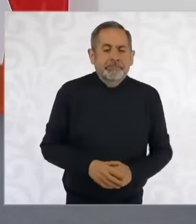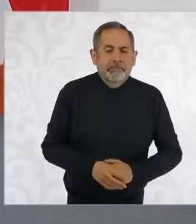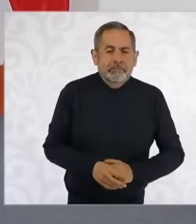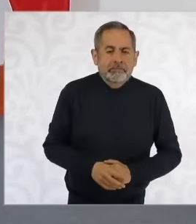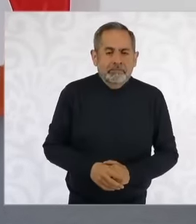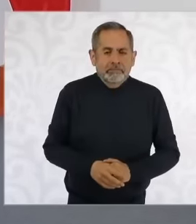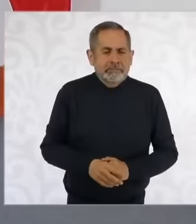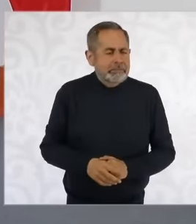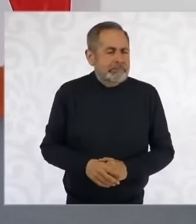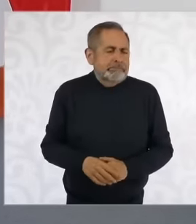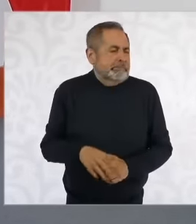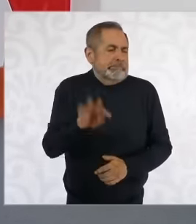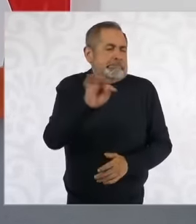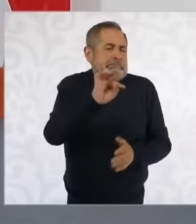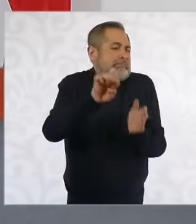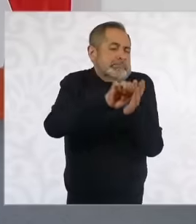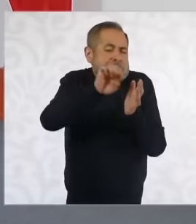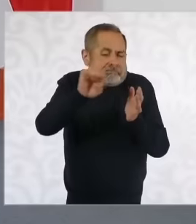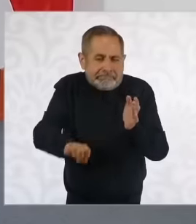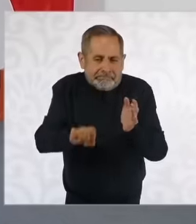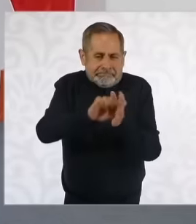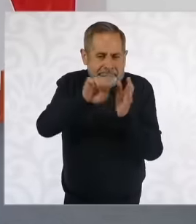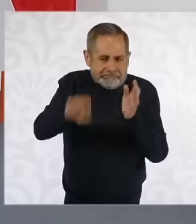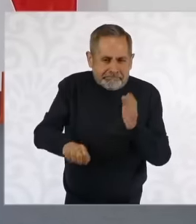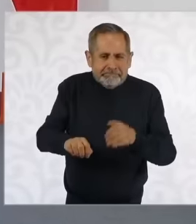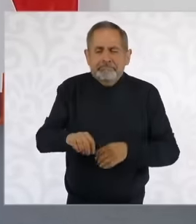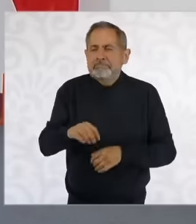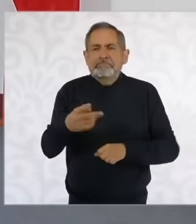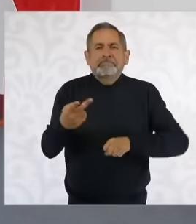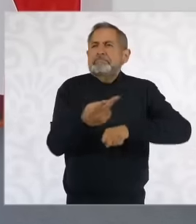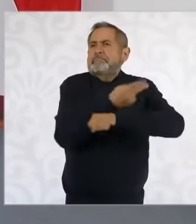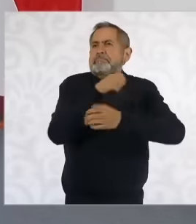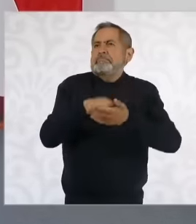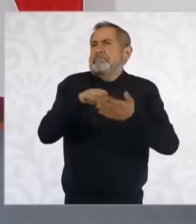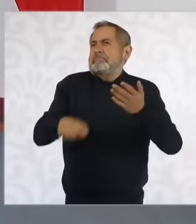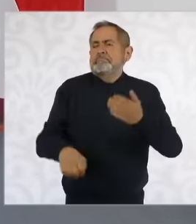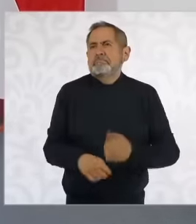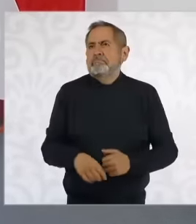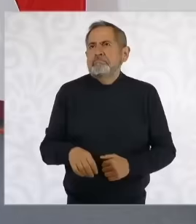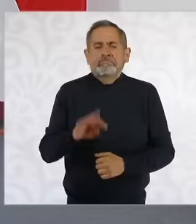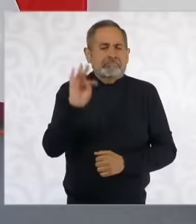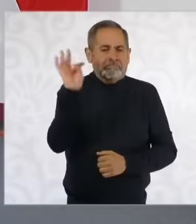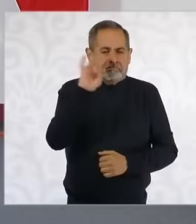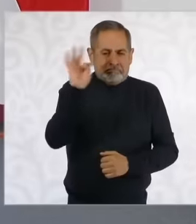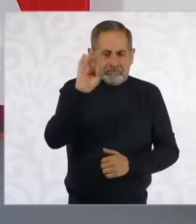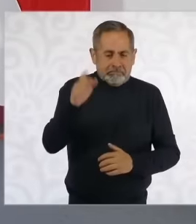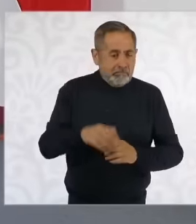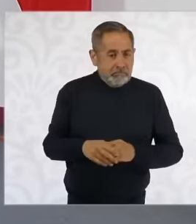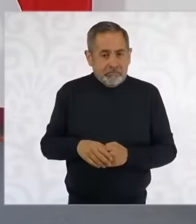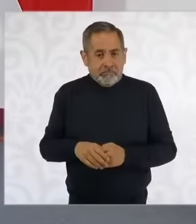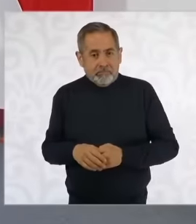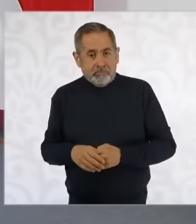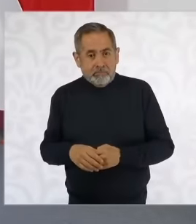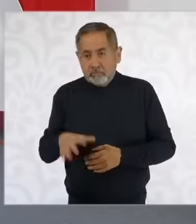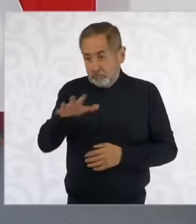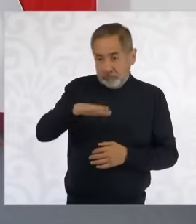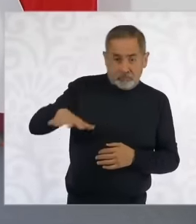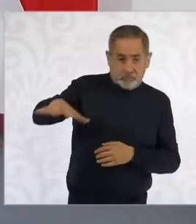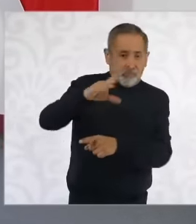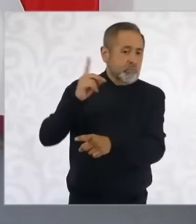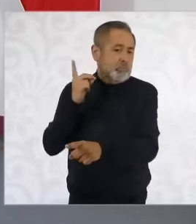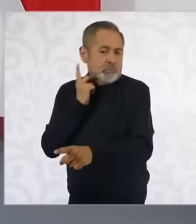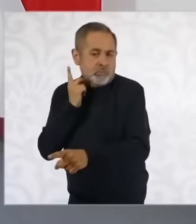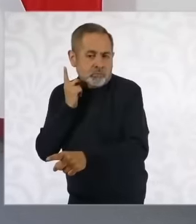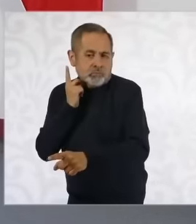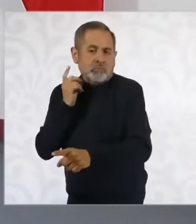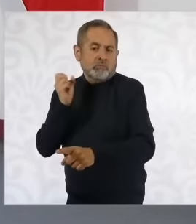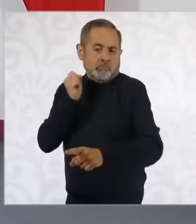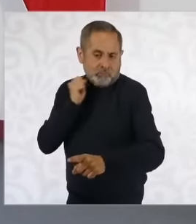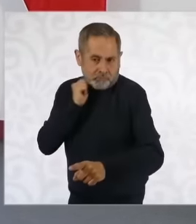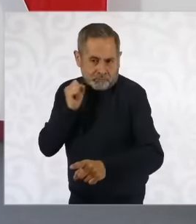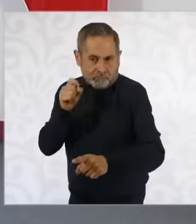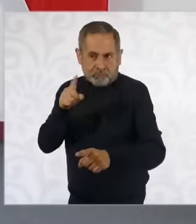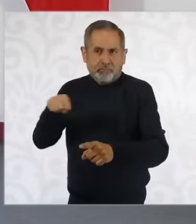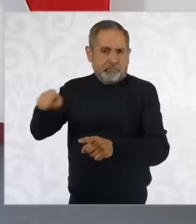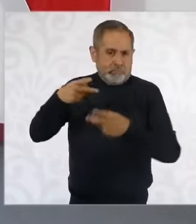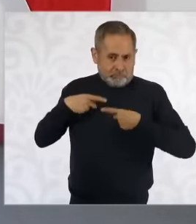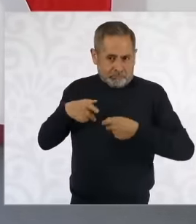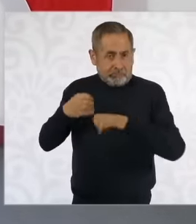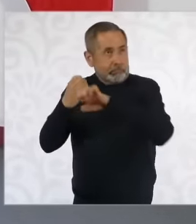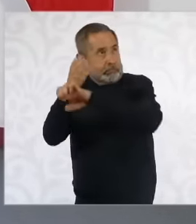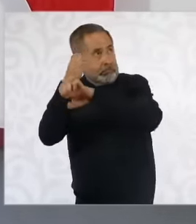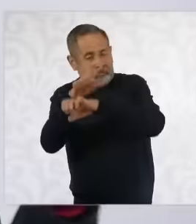would happen? If you oppose the decision of the Constituent Assembly or criticize the